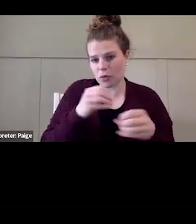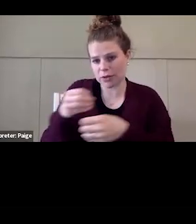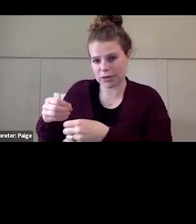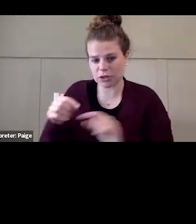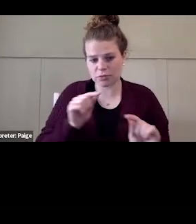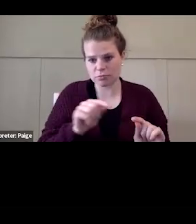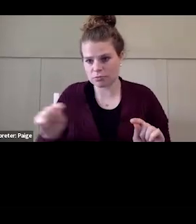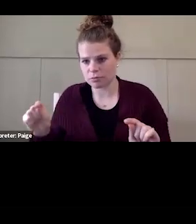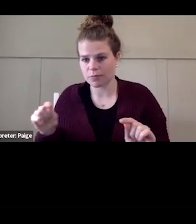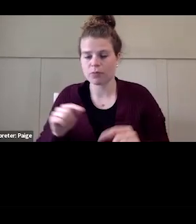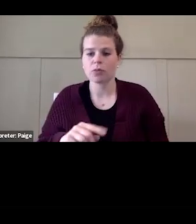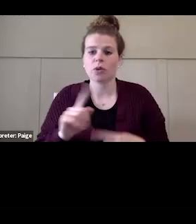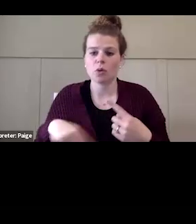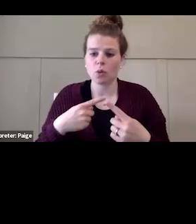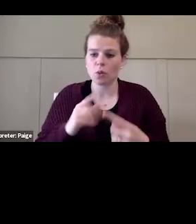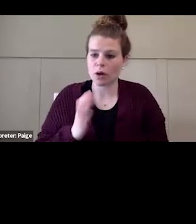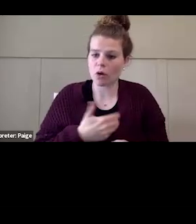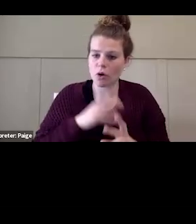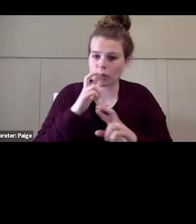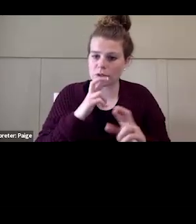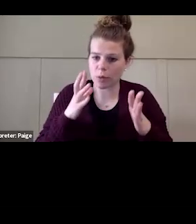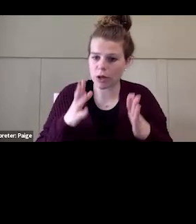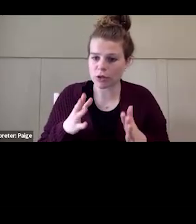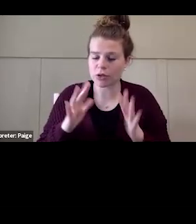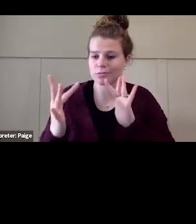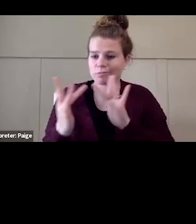And when our responders make contact with someone